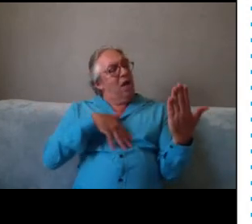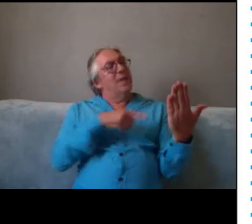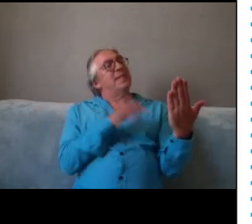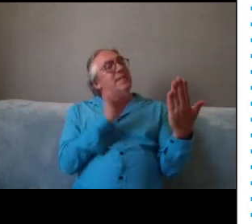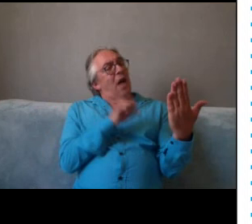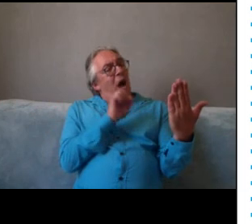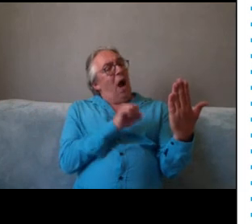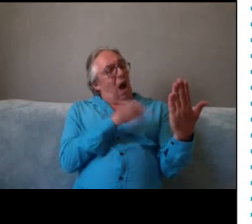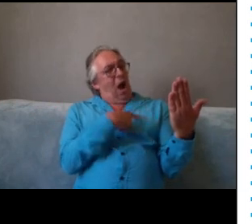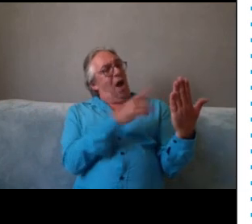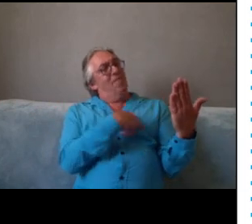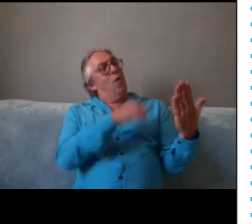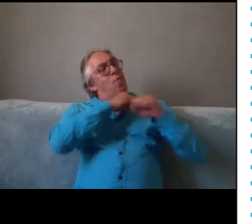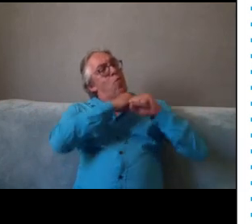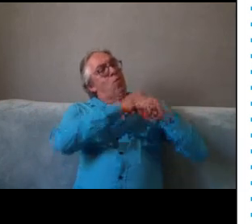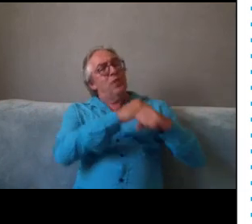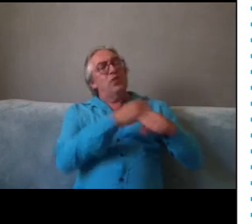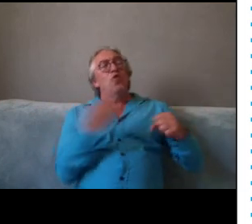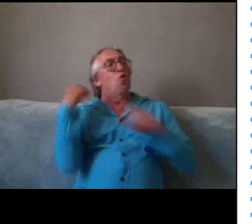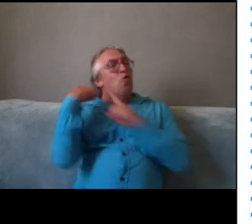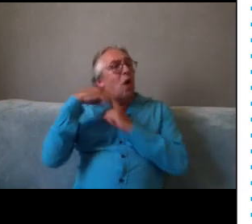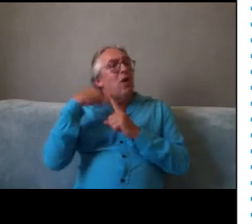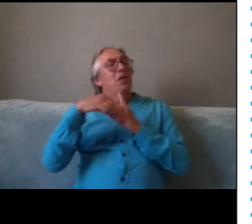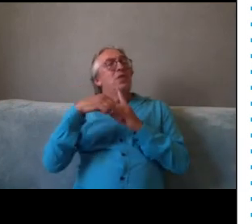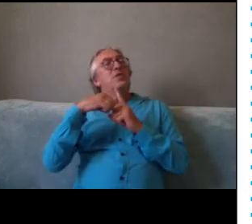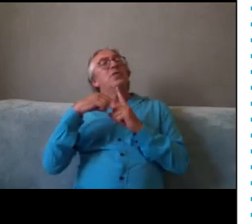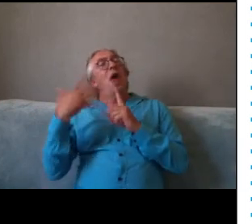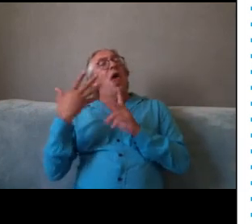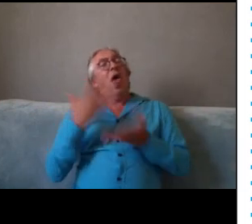from the Commission, Dominique, Virginia and Klaas.